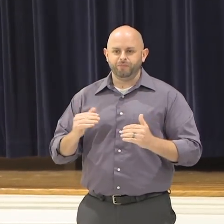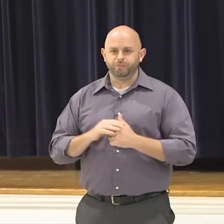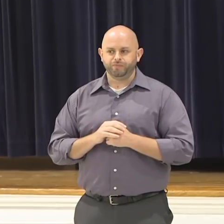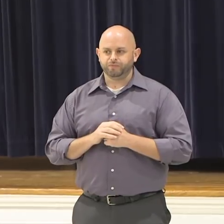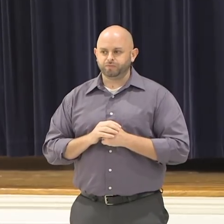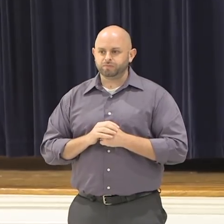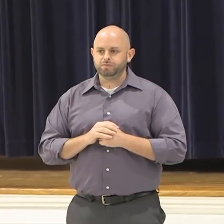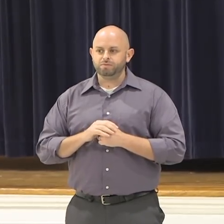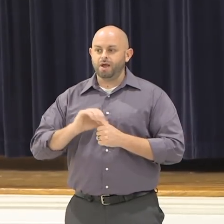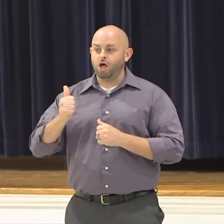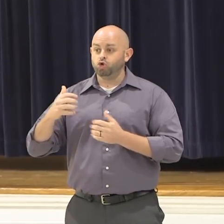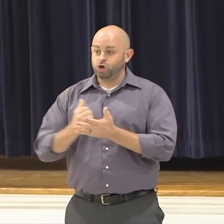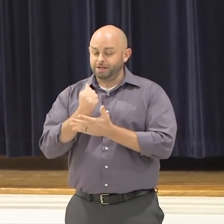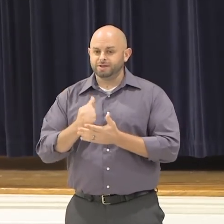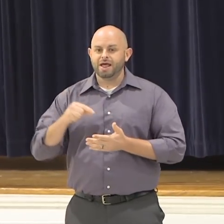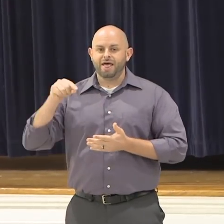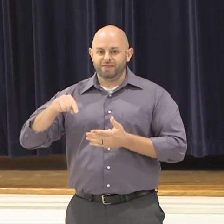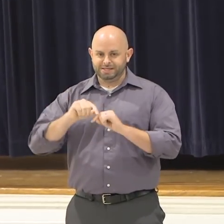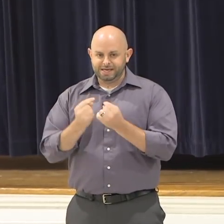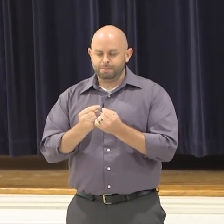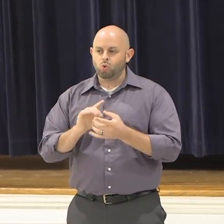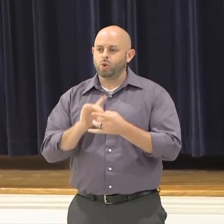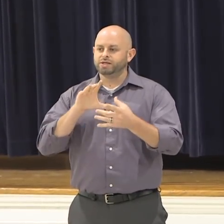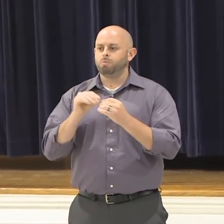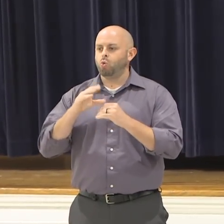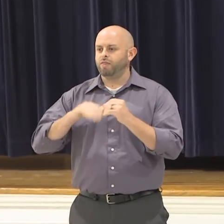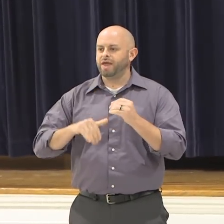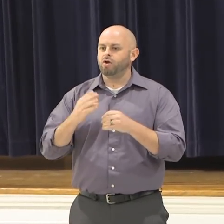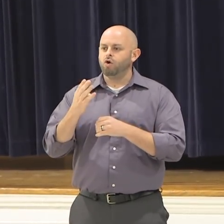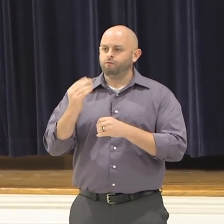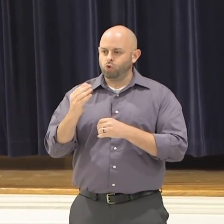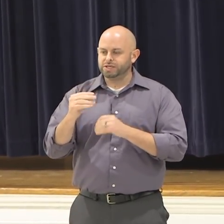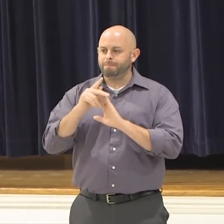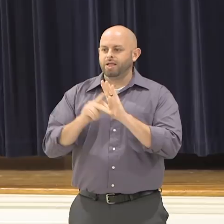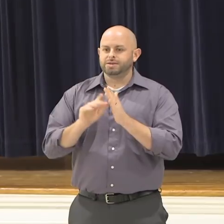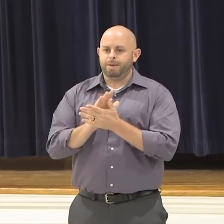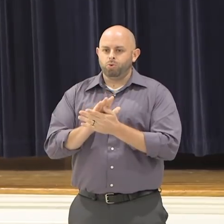another team this team has released more than 14 policy papers in the last six